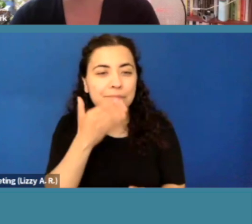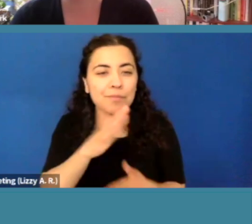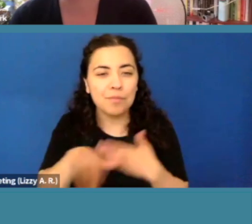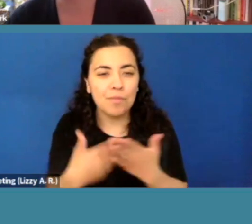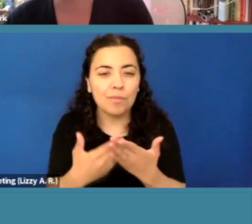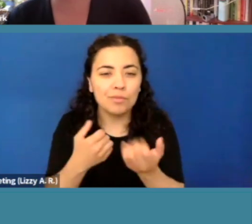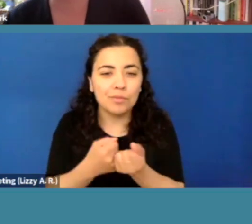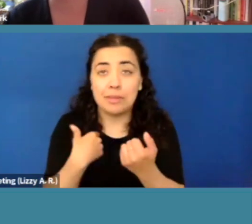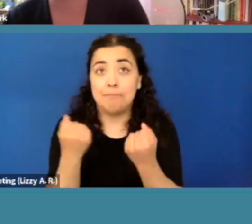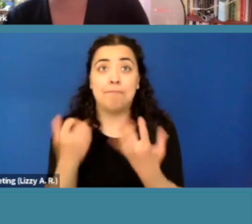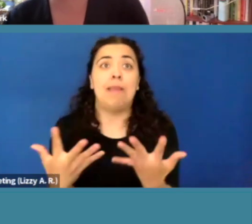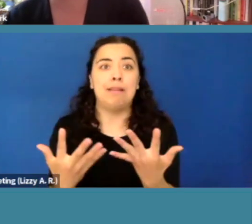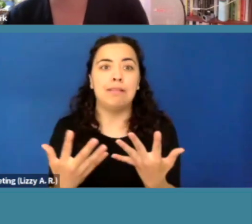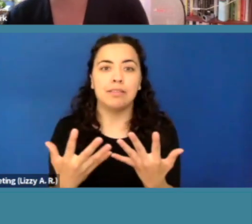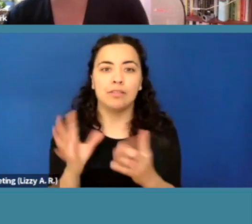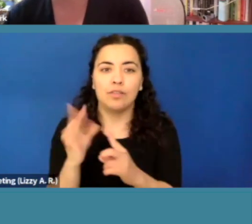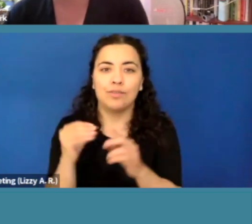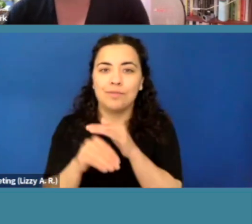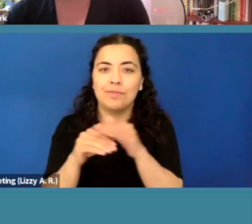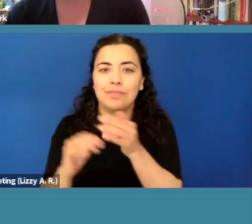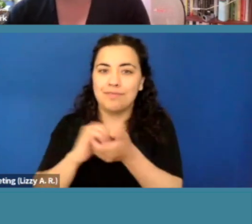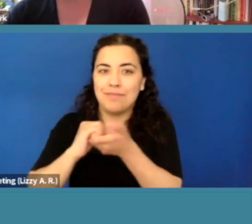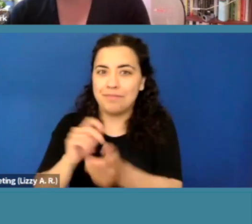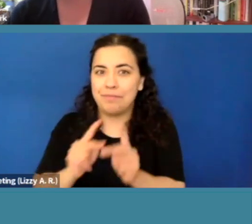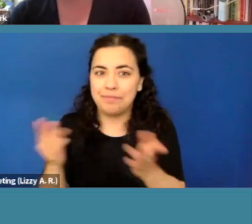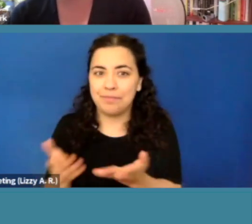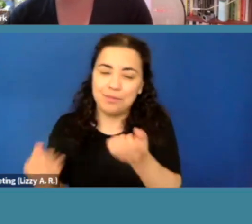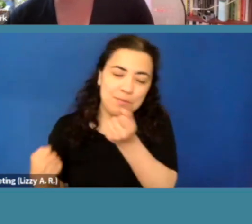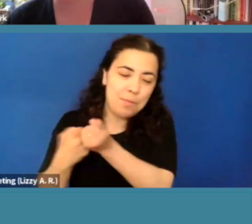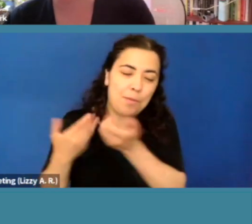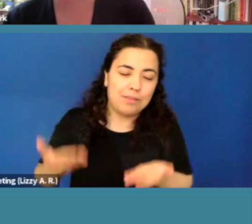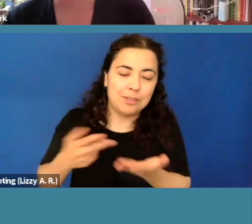We have a bunch of Cultural Access Collab folks supporting this programming